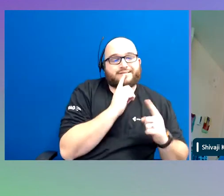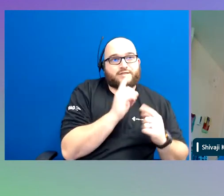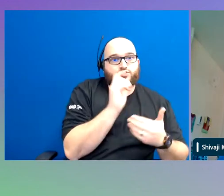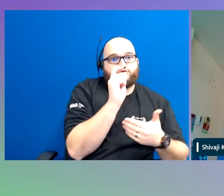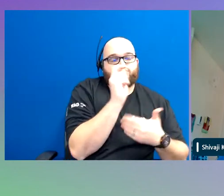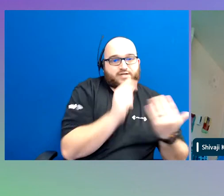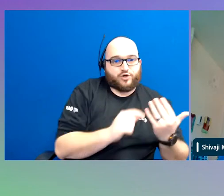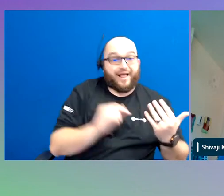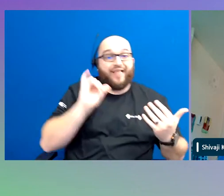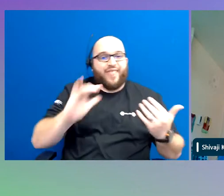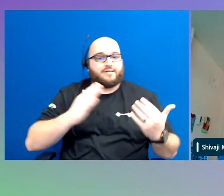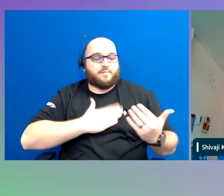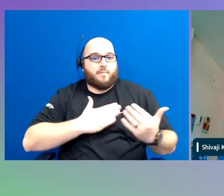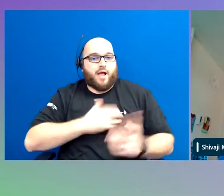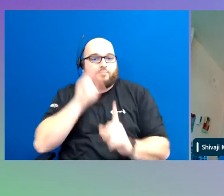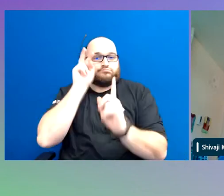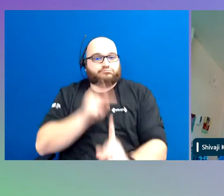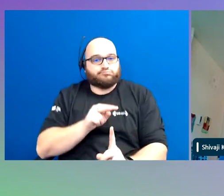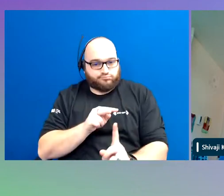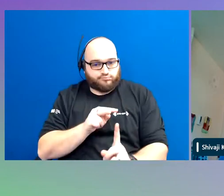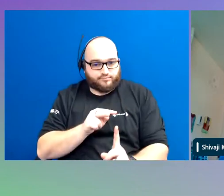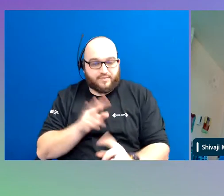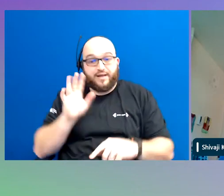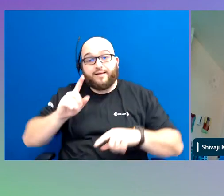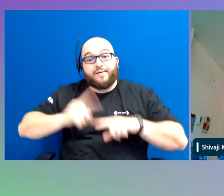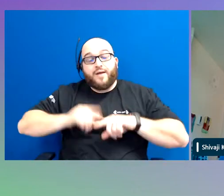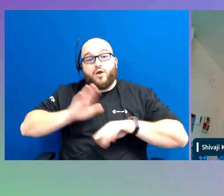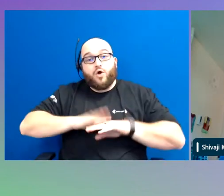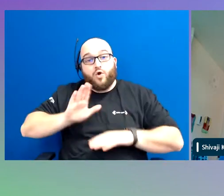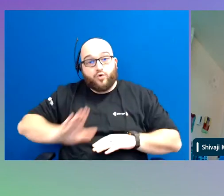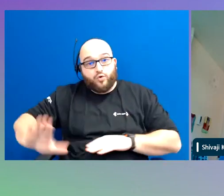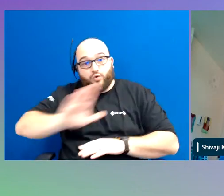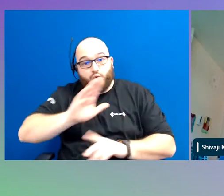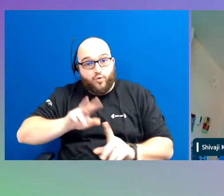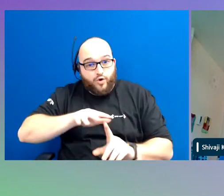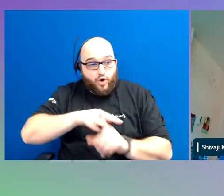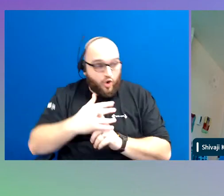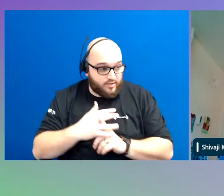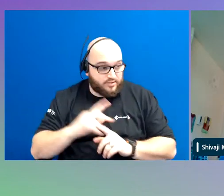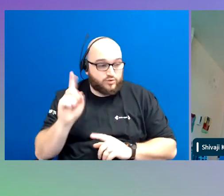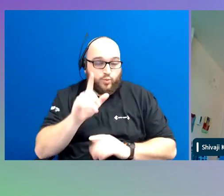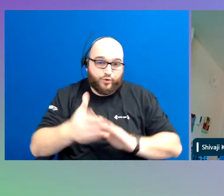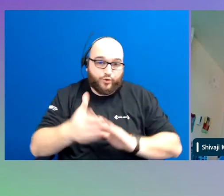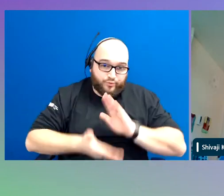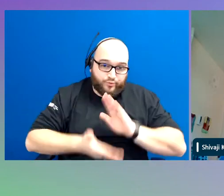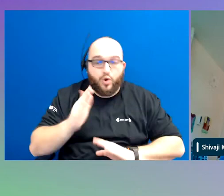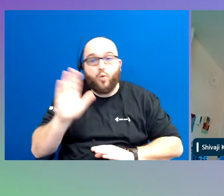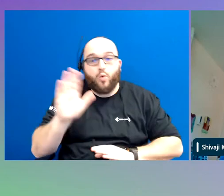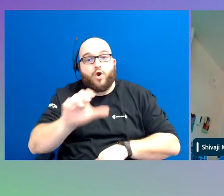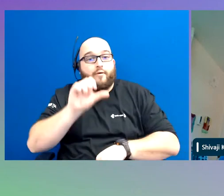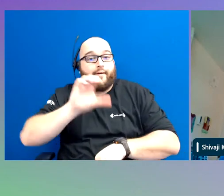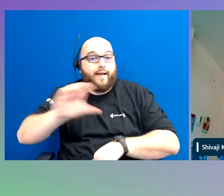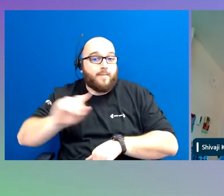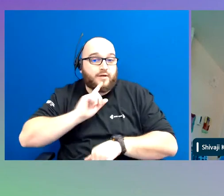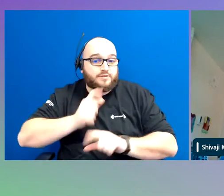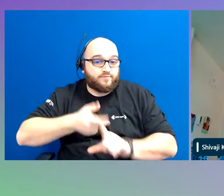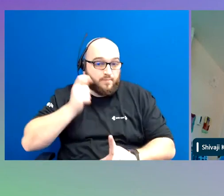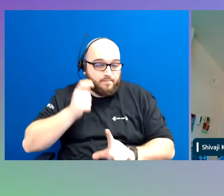I look at it. And depending on your context based where you operate, where your company